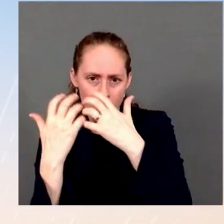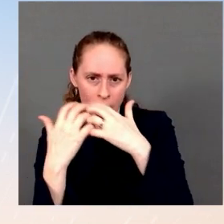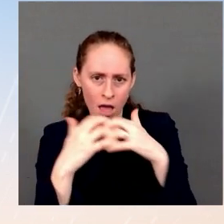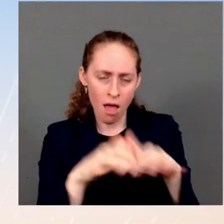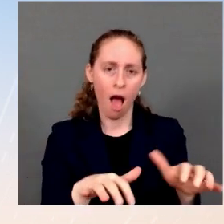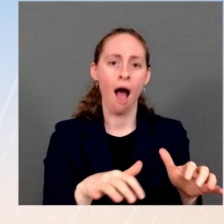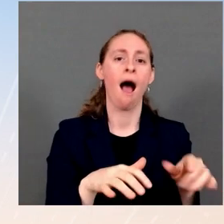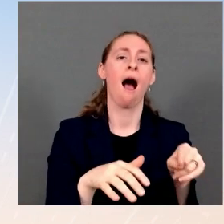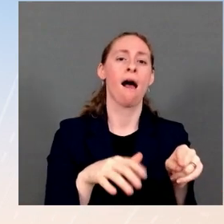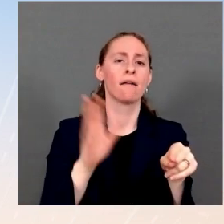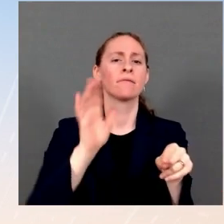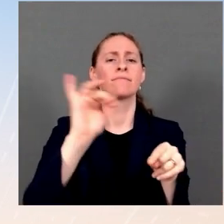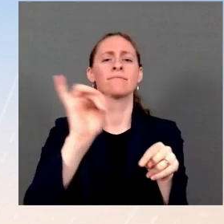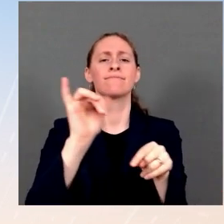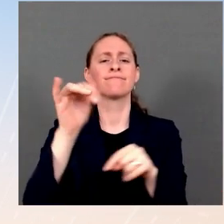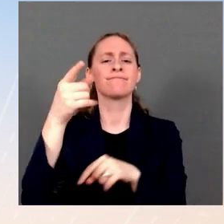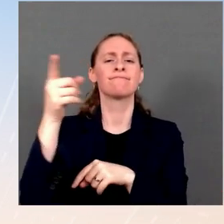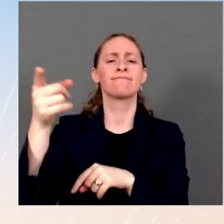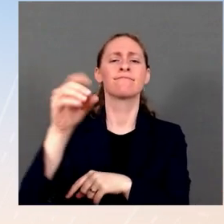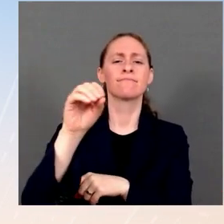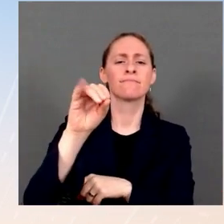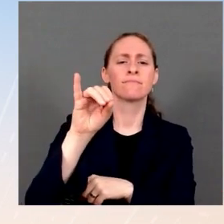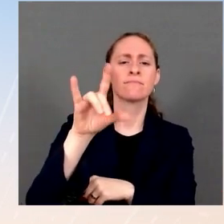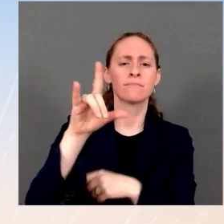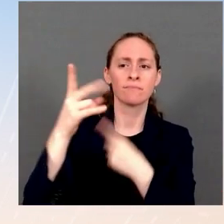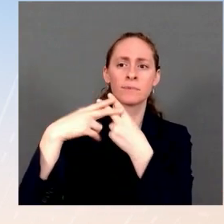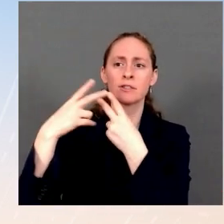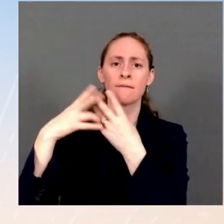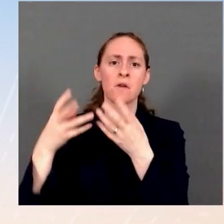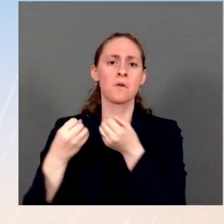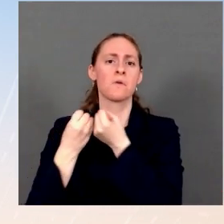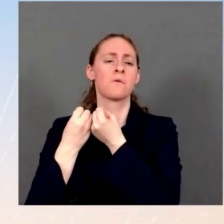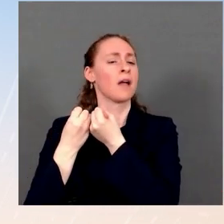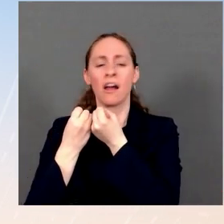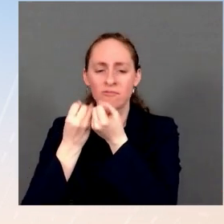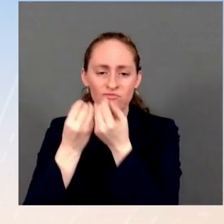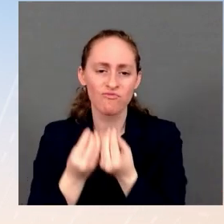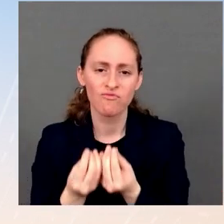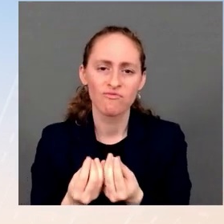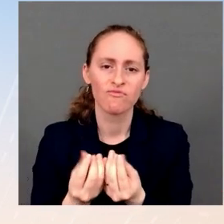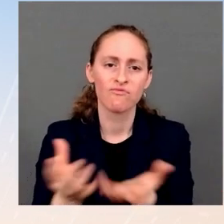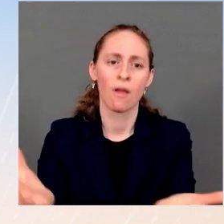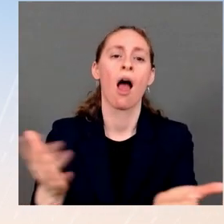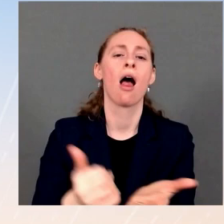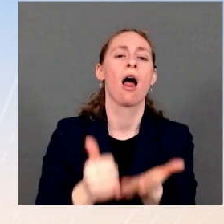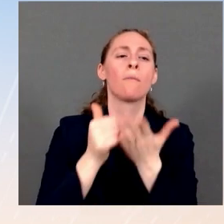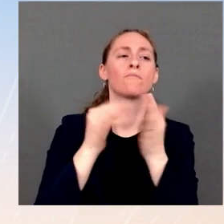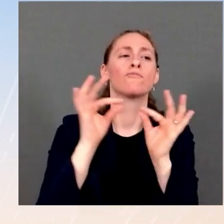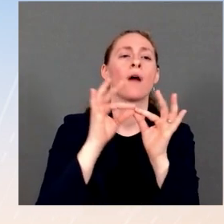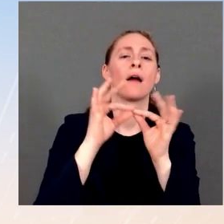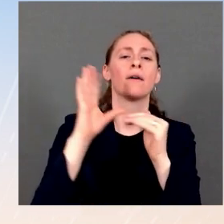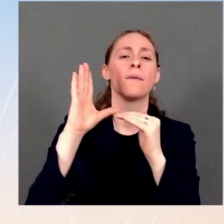including the industries that affect food prices. And, today, the administration builds upon